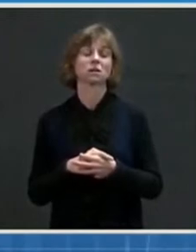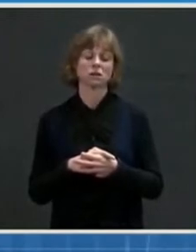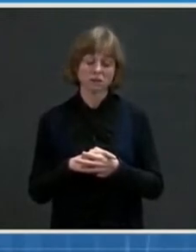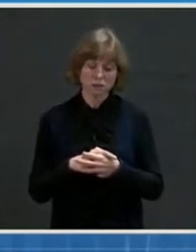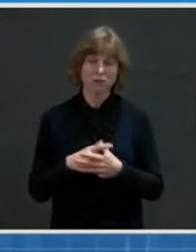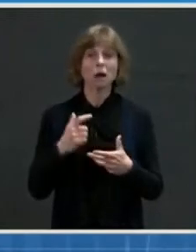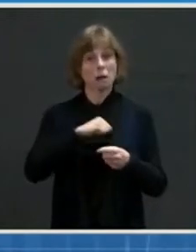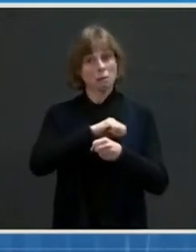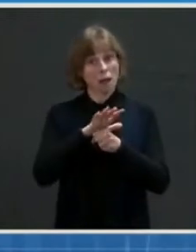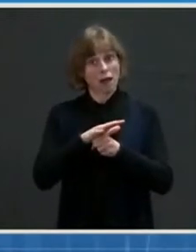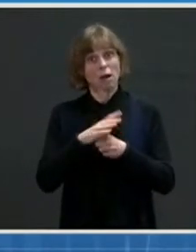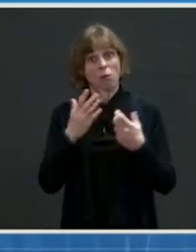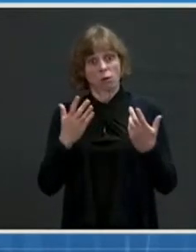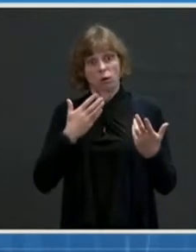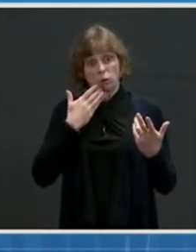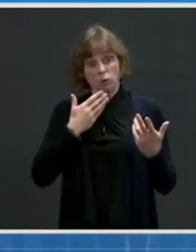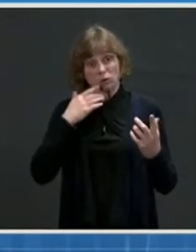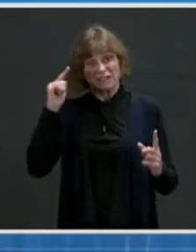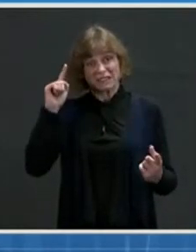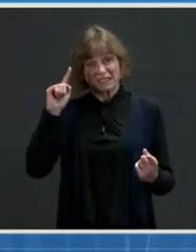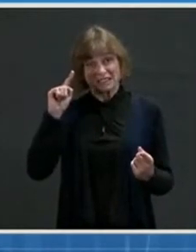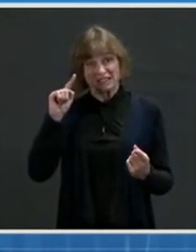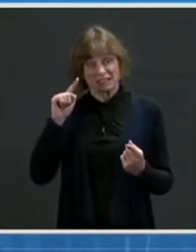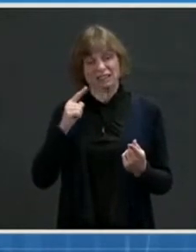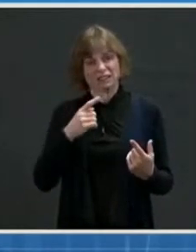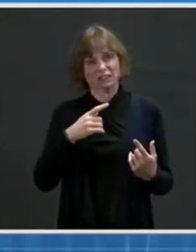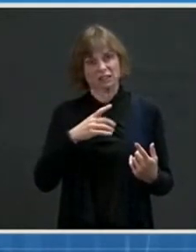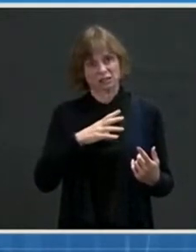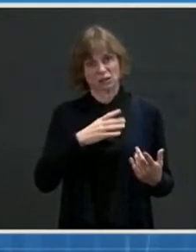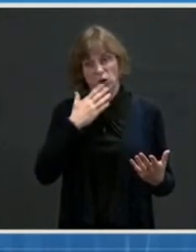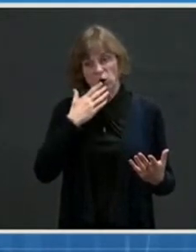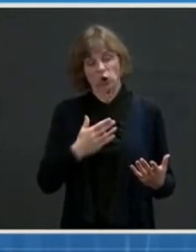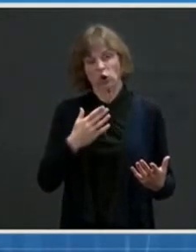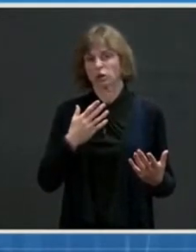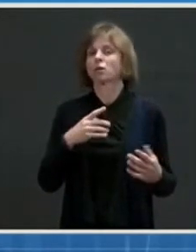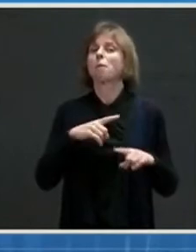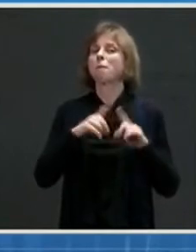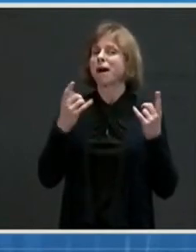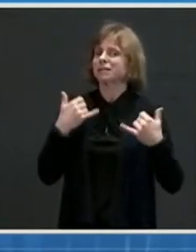PERSONAL LIVES AND OUR COMMUNITIES. WHILE THE PANDEMIC IS HEADING IN THE RIGHT DIRECTION, THERE